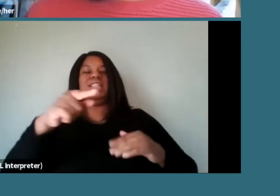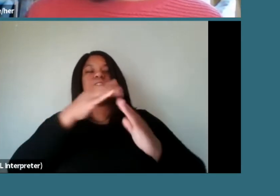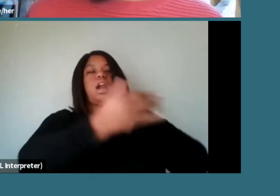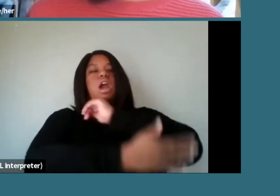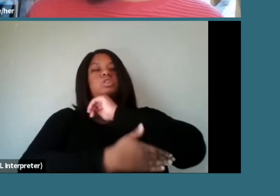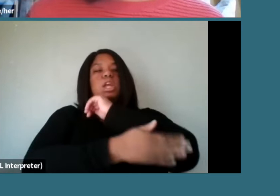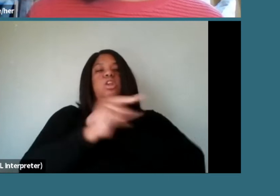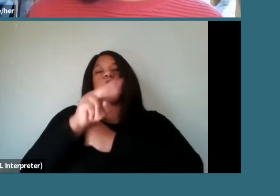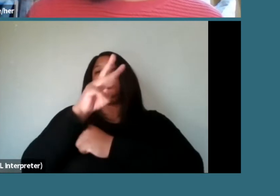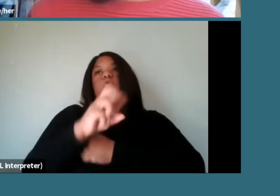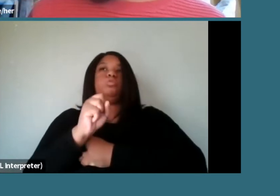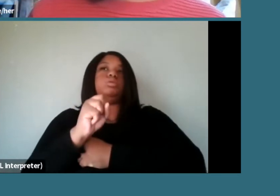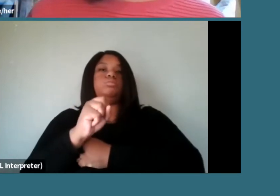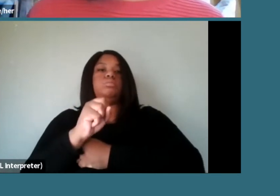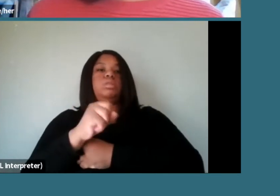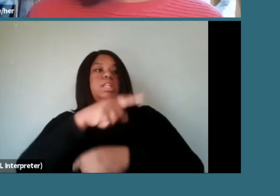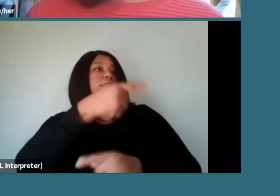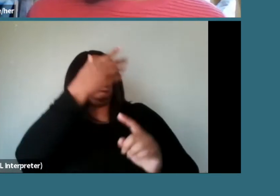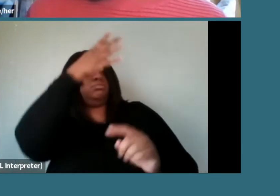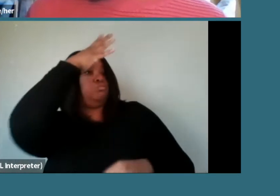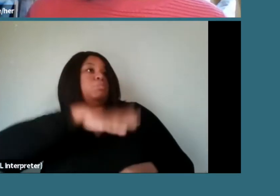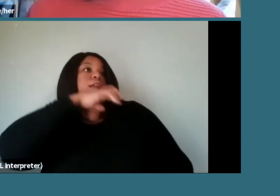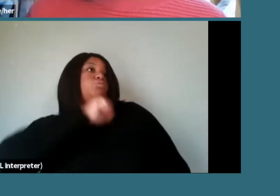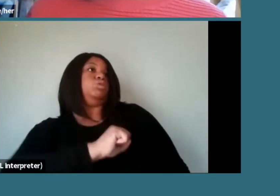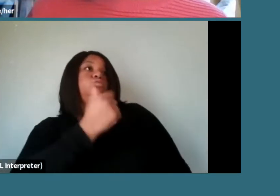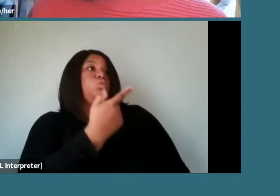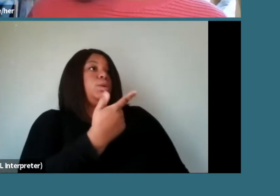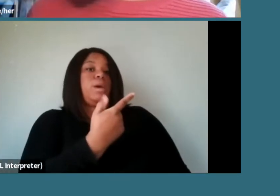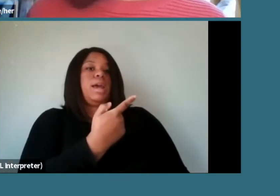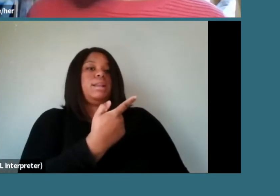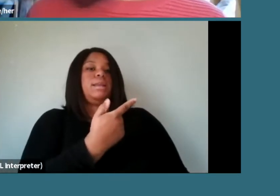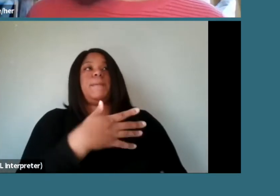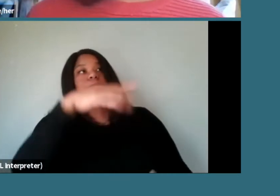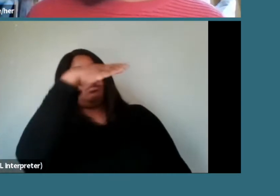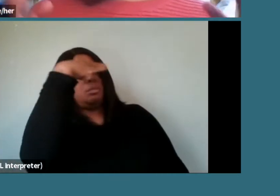they might just say, this man was 21 and they may say, this black man was 21.